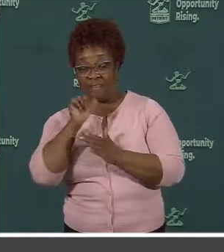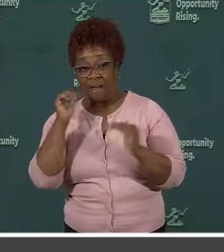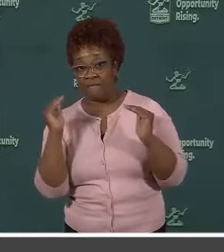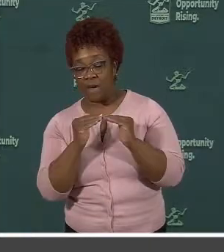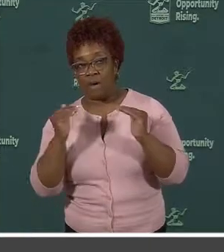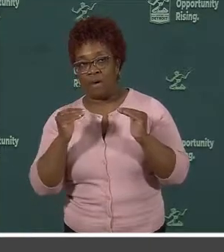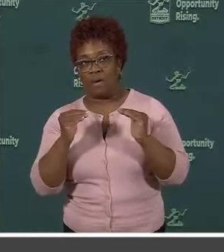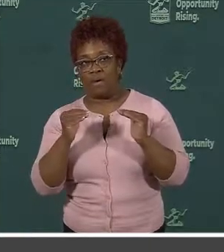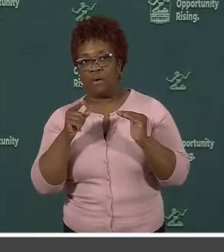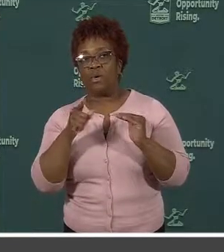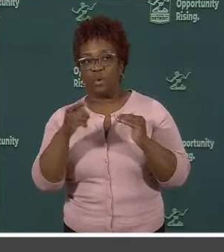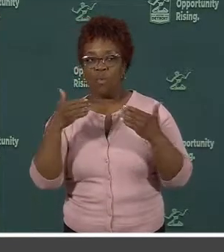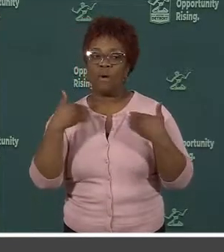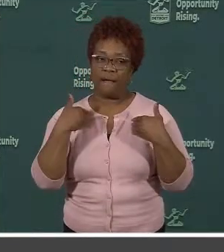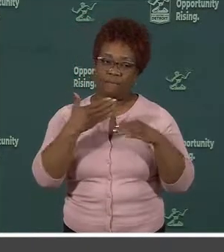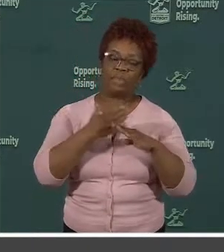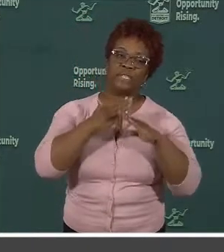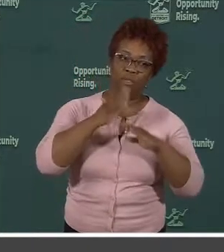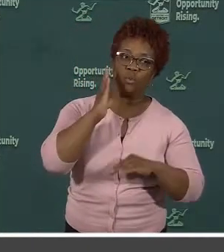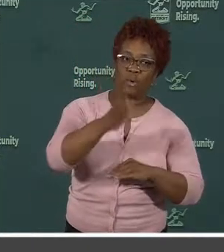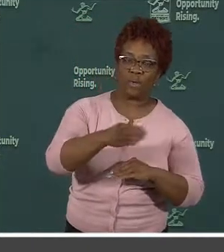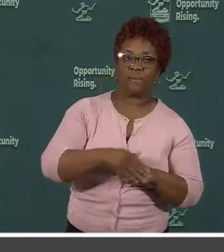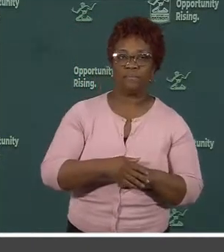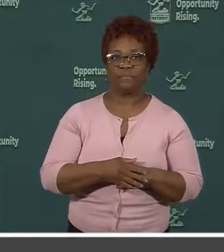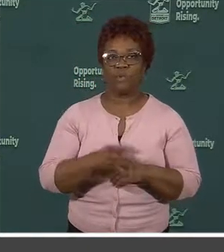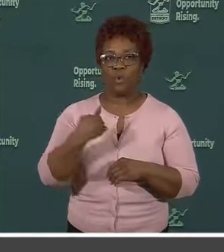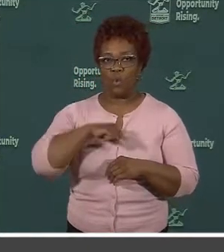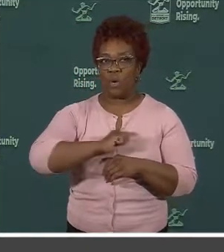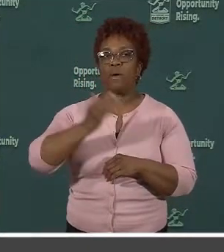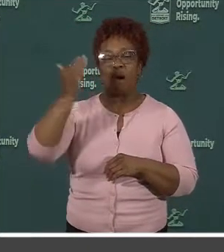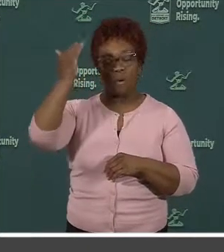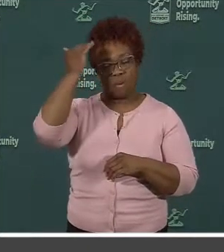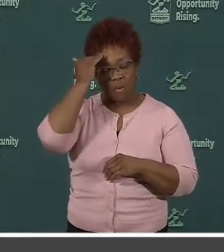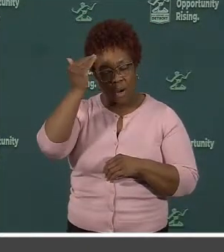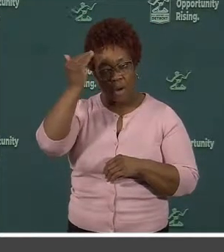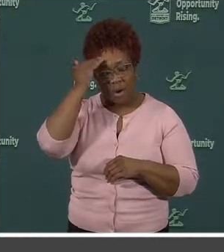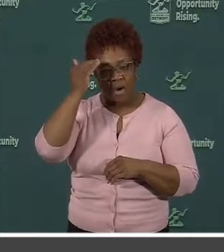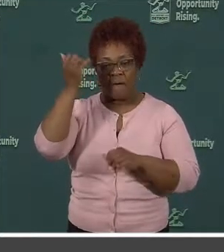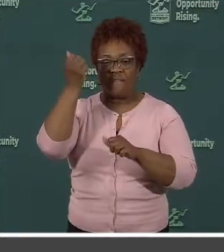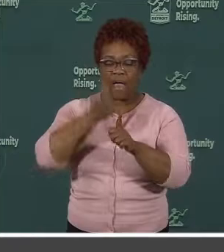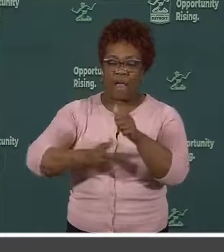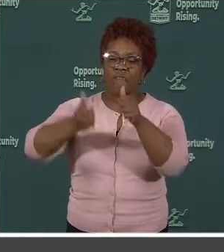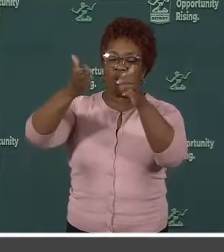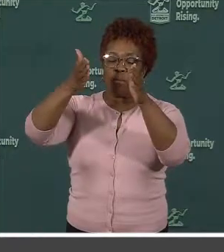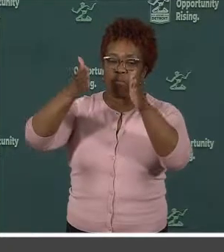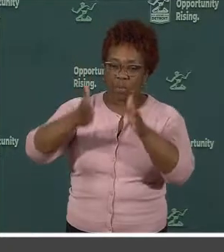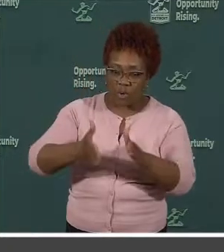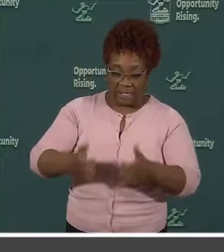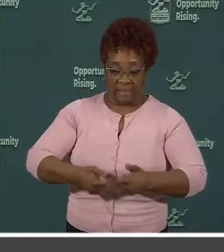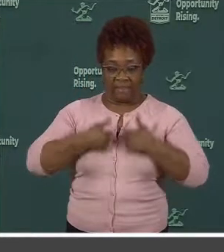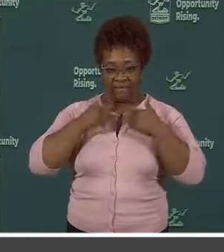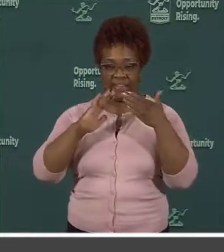PROTECTION WE ARE GOING TO BE CONSCIOUS OF EVERY SINGLE RESIDENT IN THIS CITY AS WE